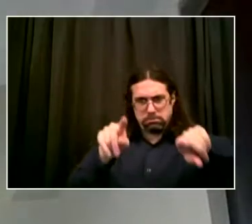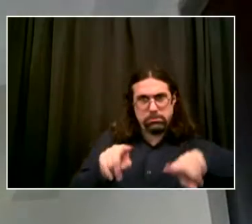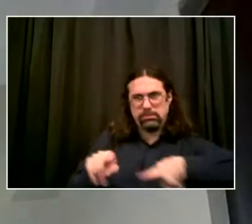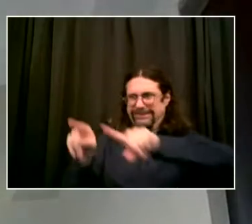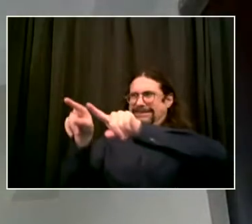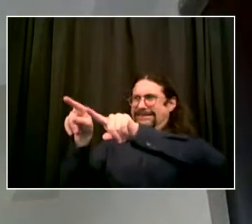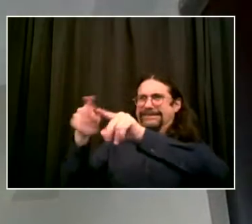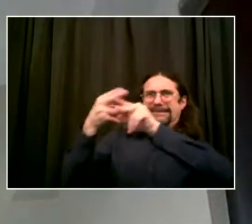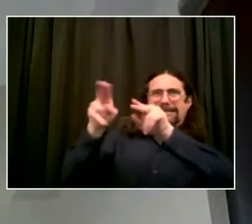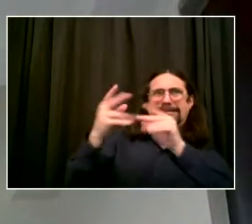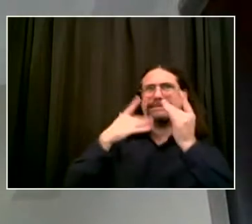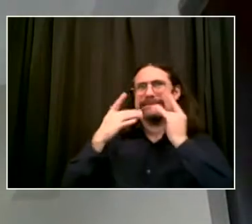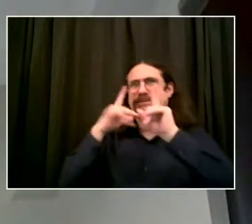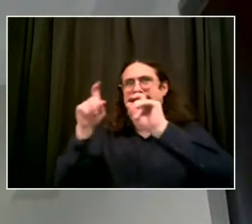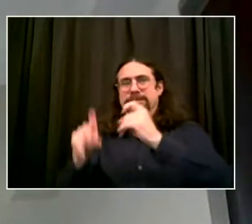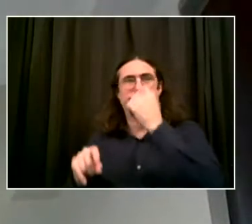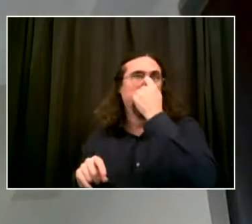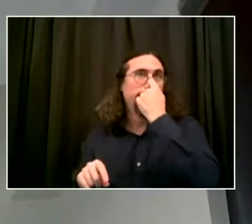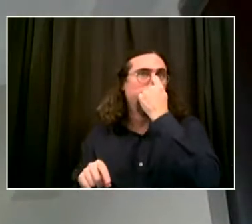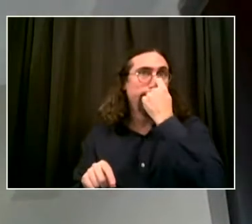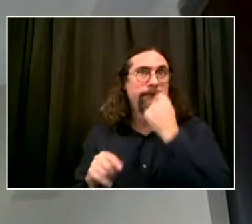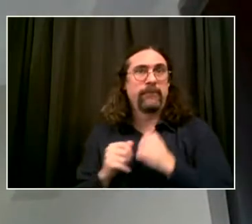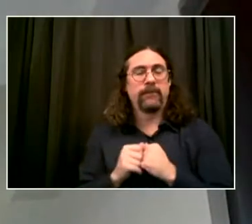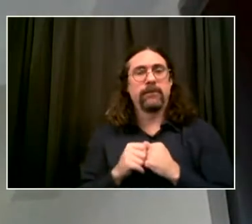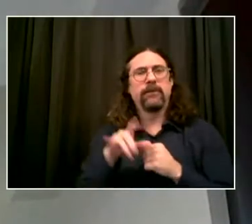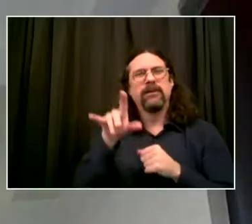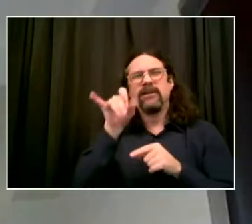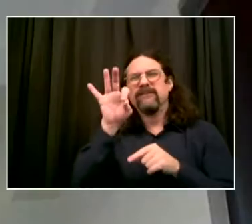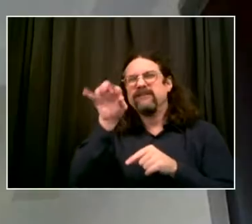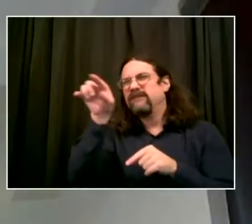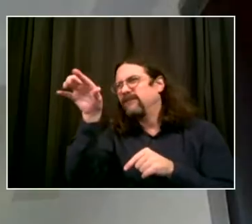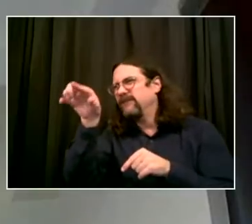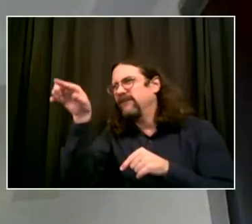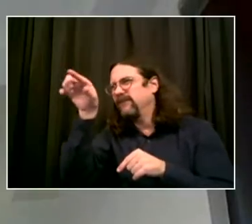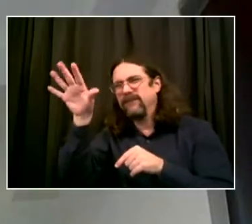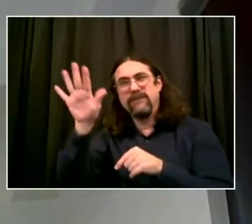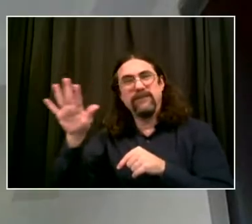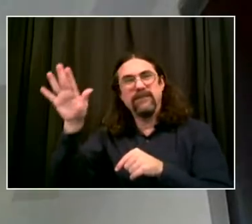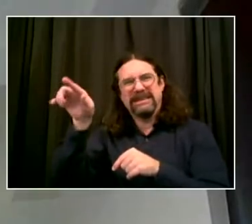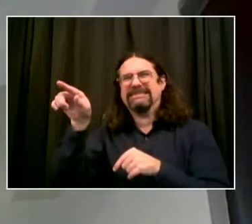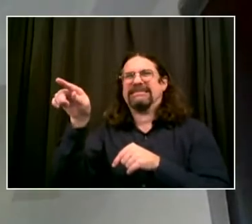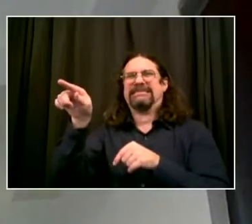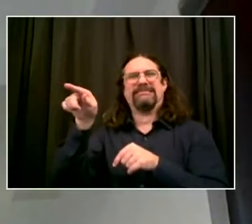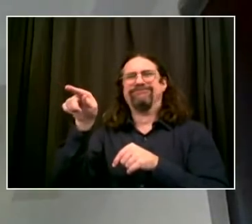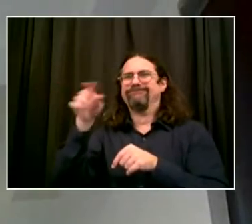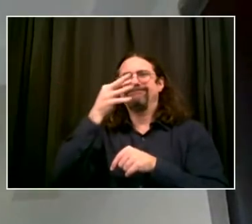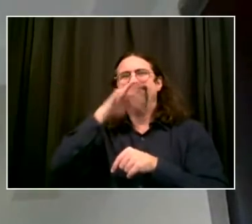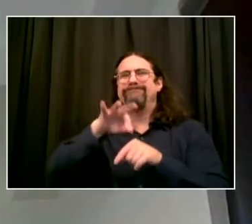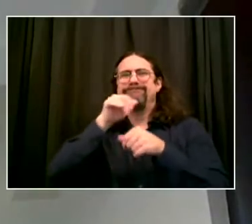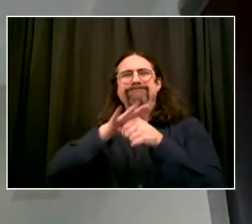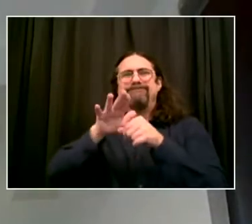AND IF WE DO COMMUNITY BY COMMUNITY IF THERE ARE E COMMUNITIES BEING UNDER TESTED OR WOULD BE BENENEFITITF ROM MORE TESTING. THEN WE BRING MORE RESOURCES IN THERE WHETHER IT'S OUR MOBILE E